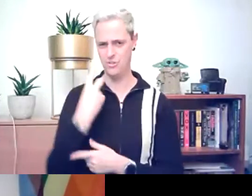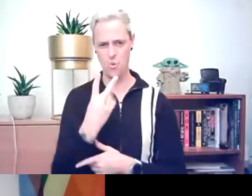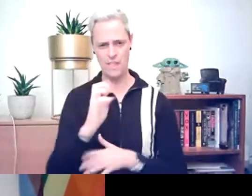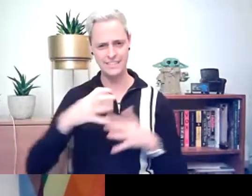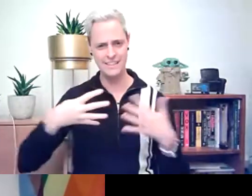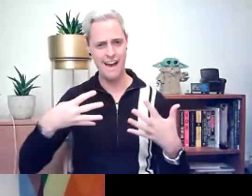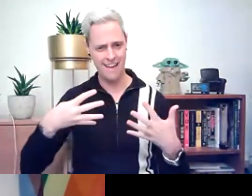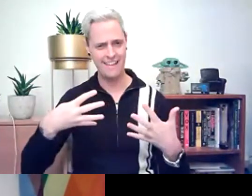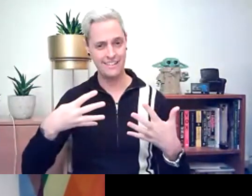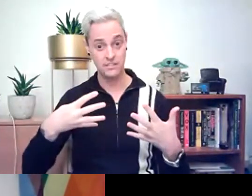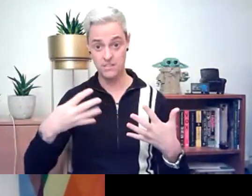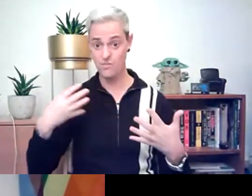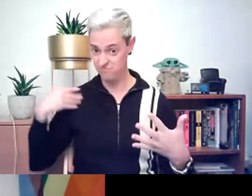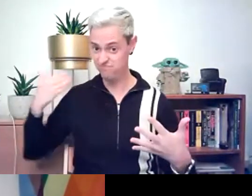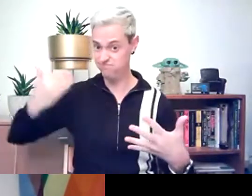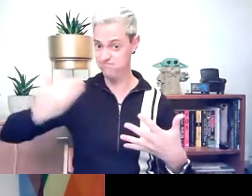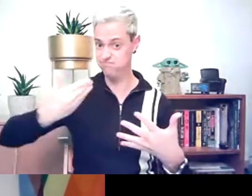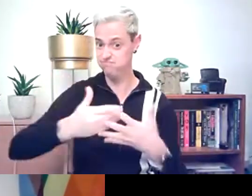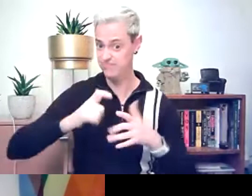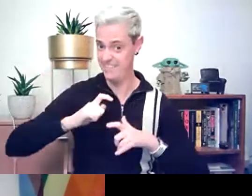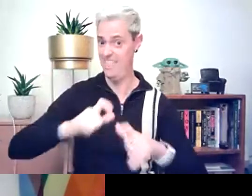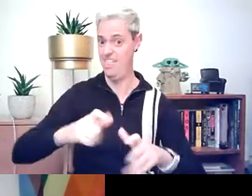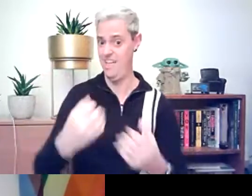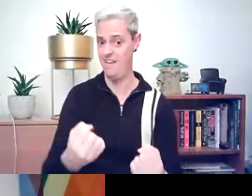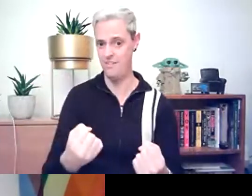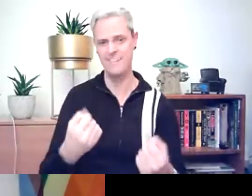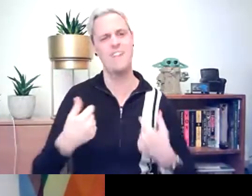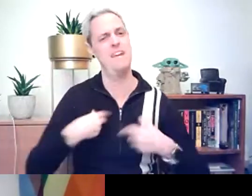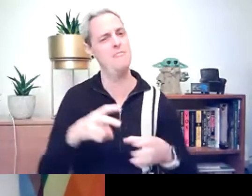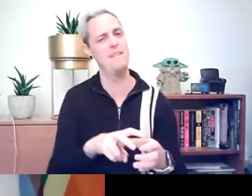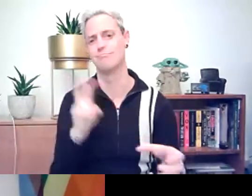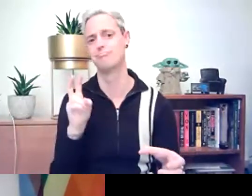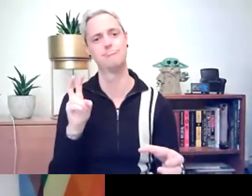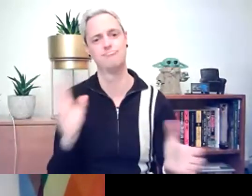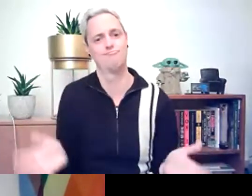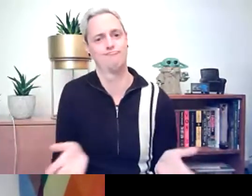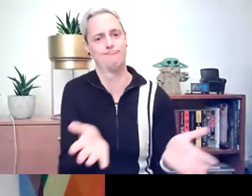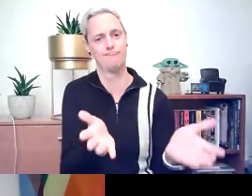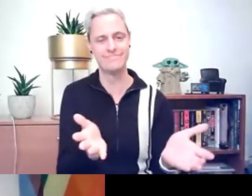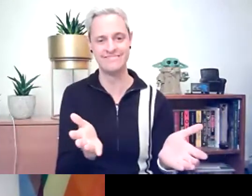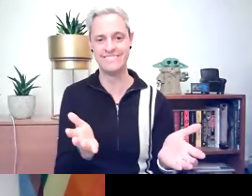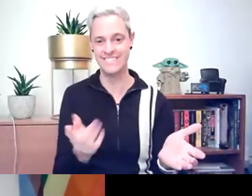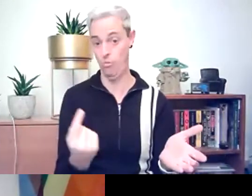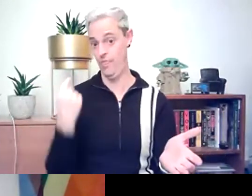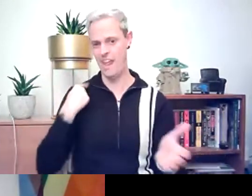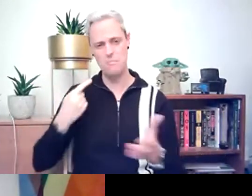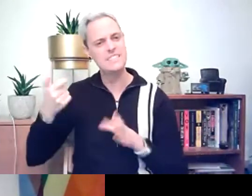18:15:34 negotiate that it's, it's also about community and forming community and having connection and feeling part of something. 18:15:41 Yeah.